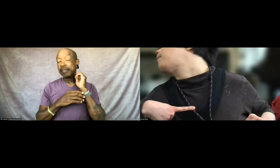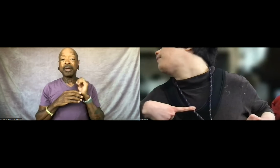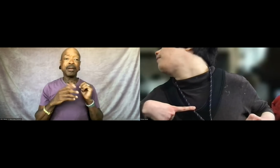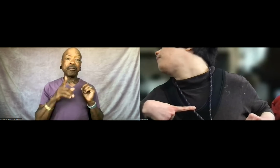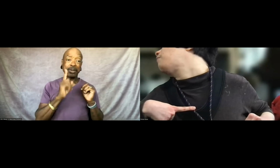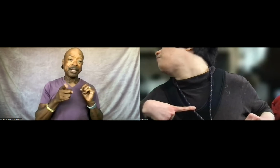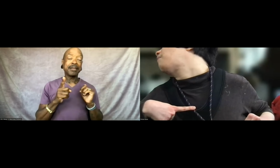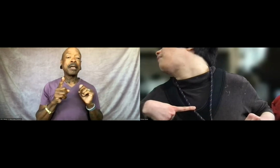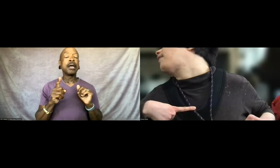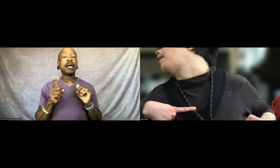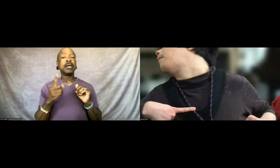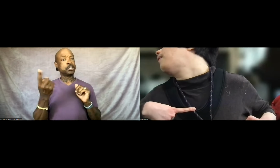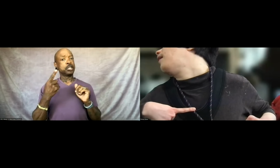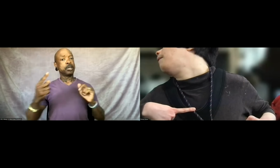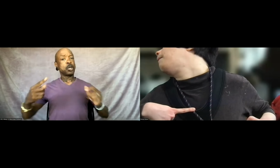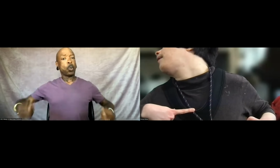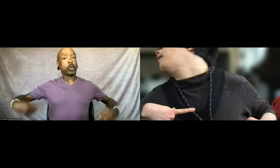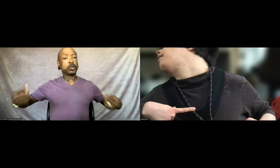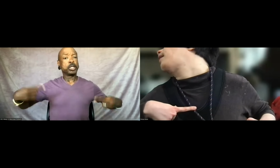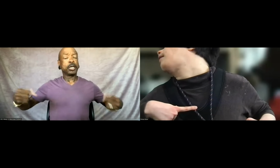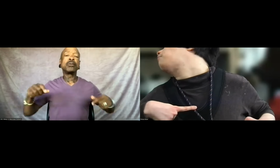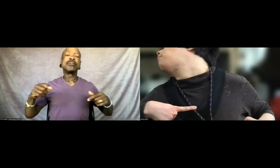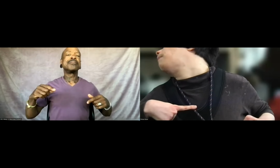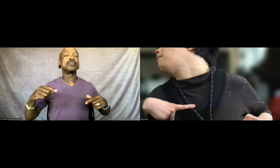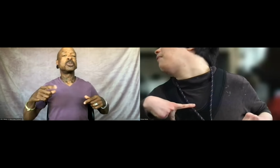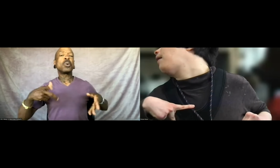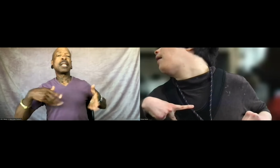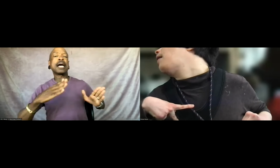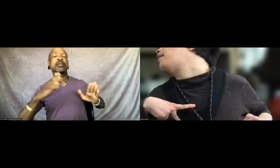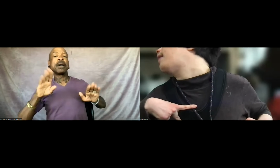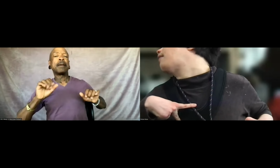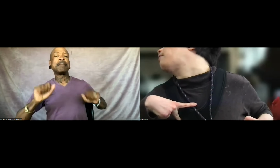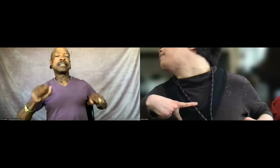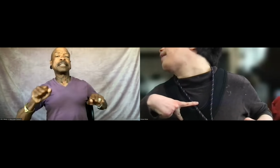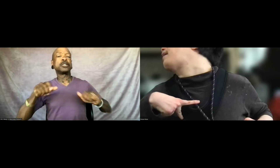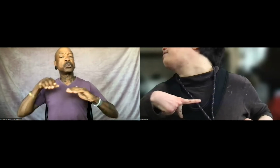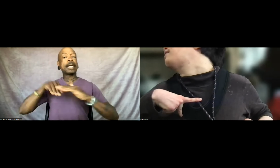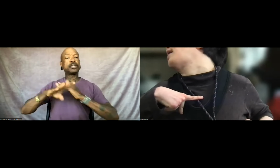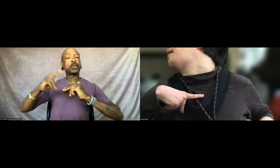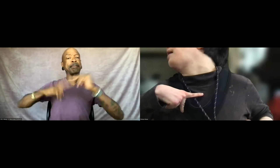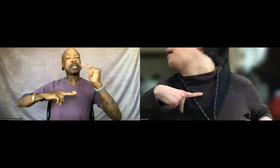cetera, as well as architectural access like